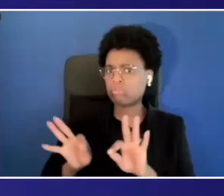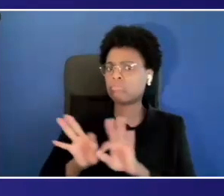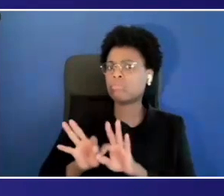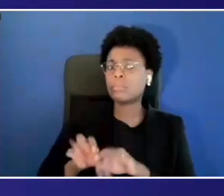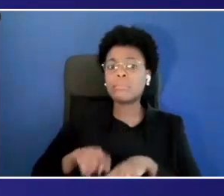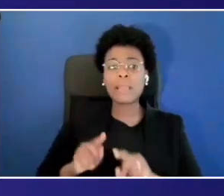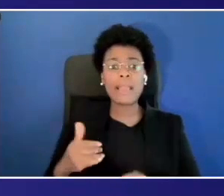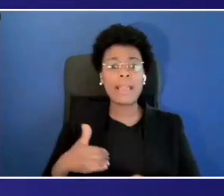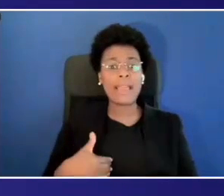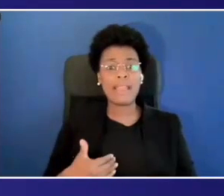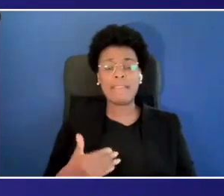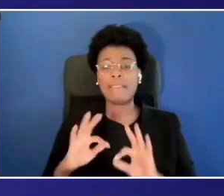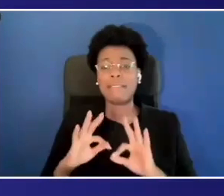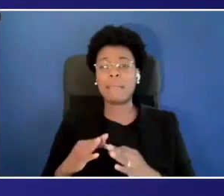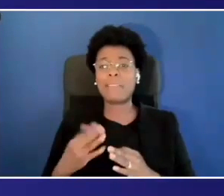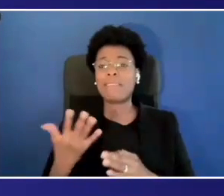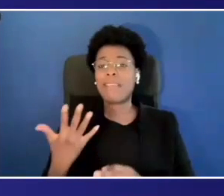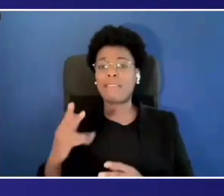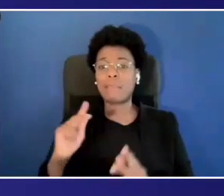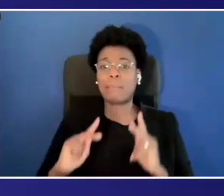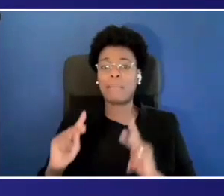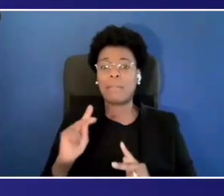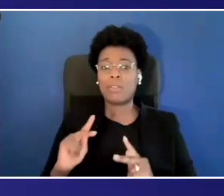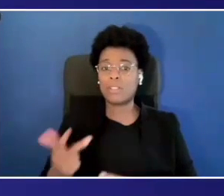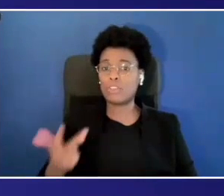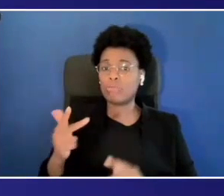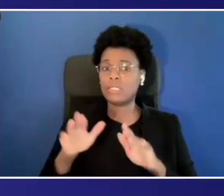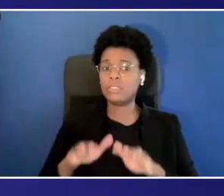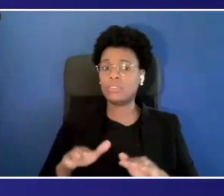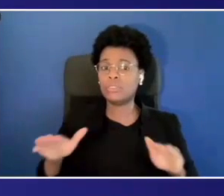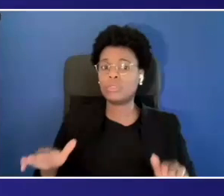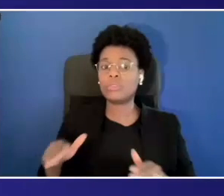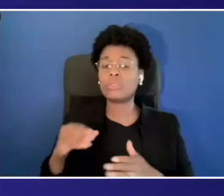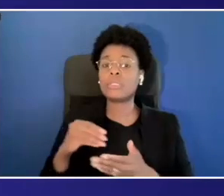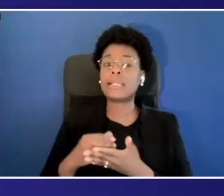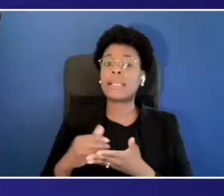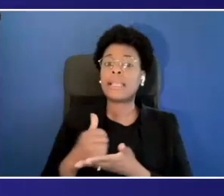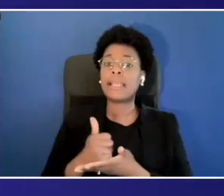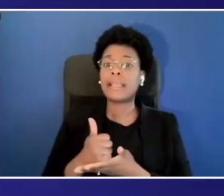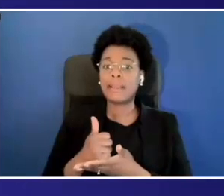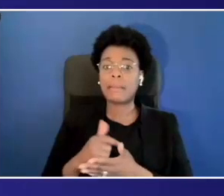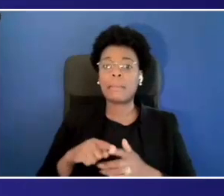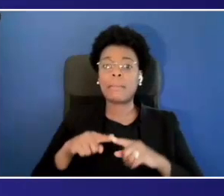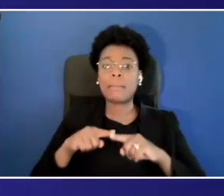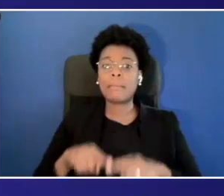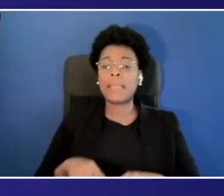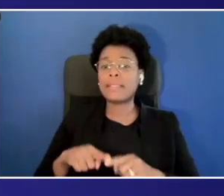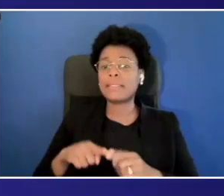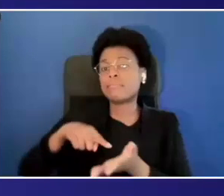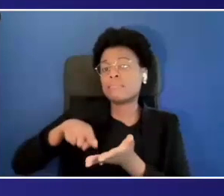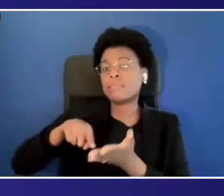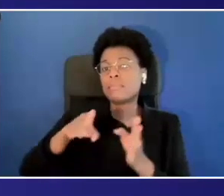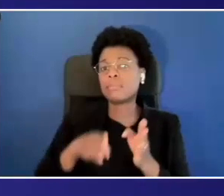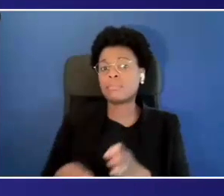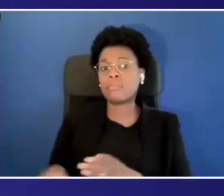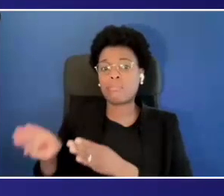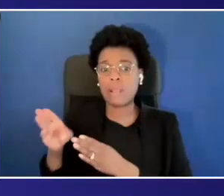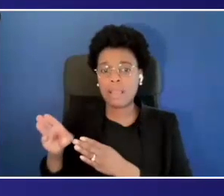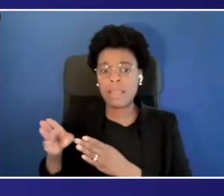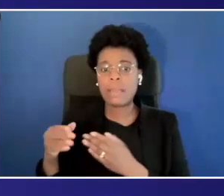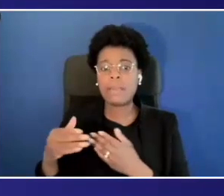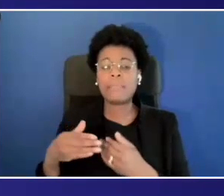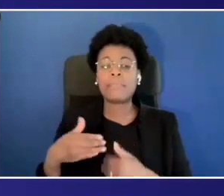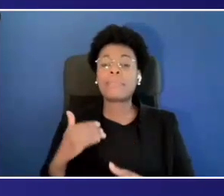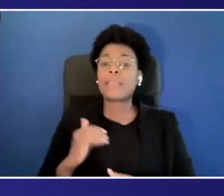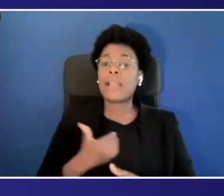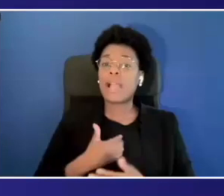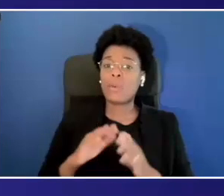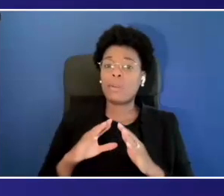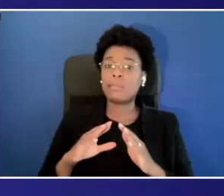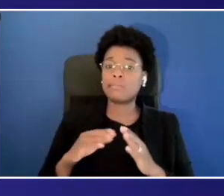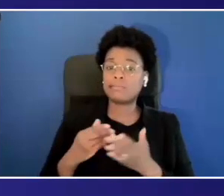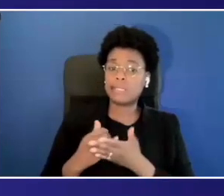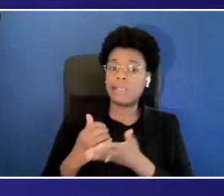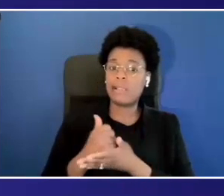And, the income base repayment plans, our household incomes about $50,000. So we can't afford the increase.